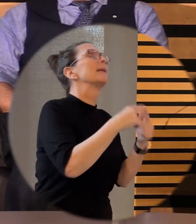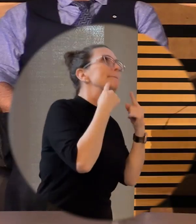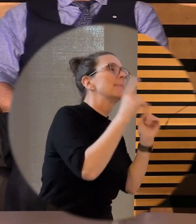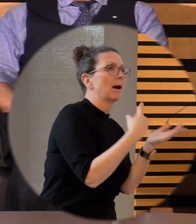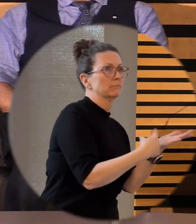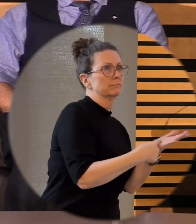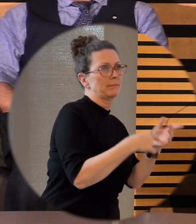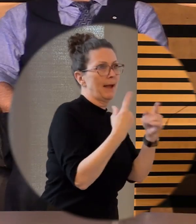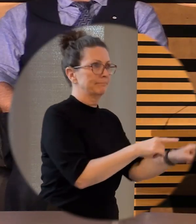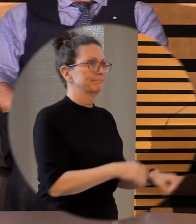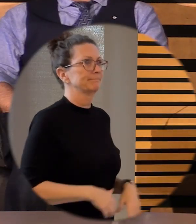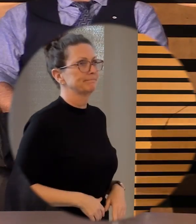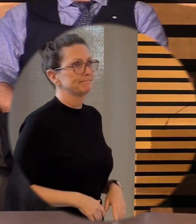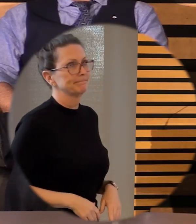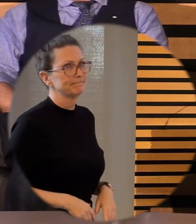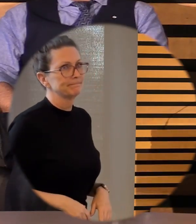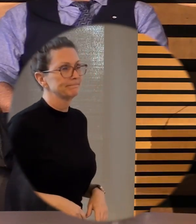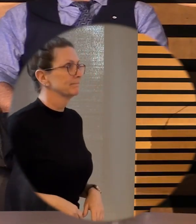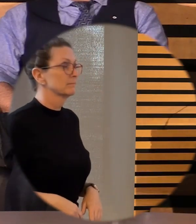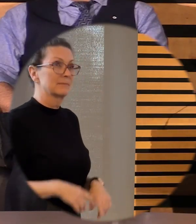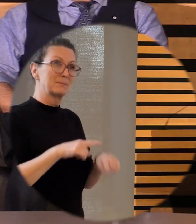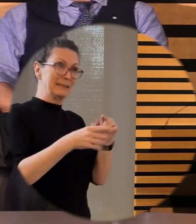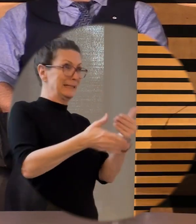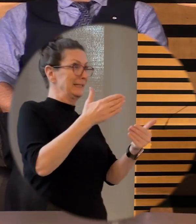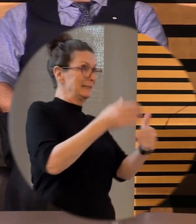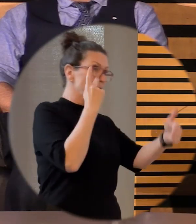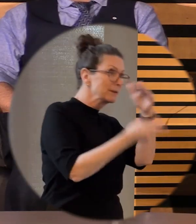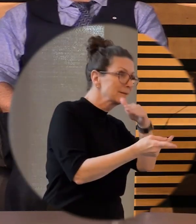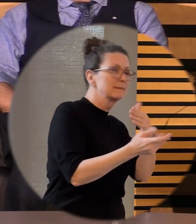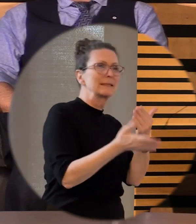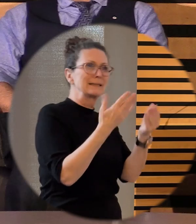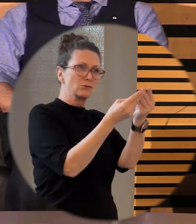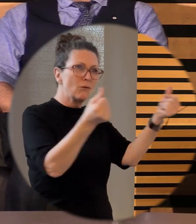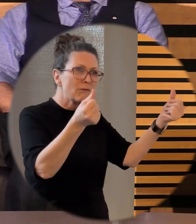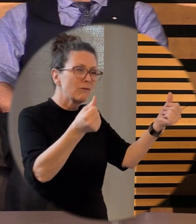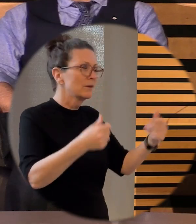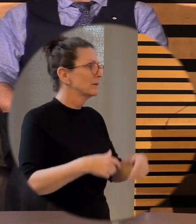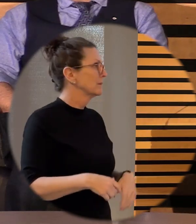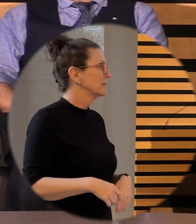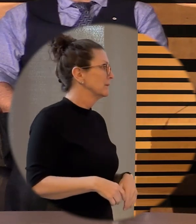to persons with disabilities. These things can be predicted. These things can be addressed. But it